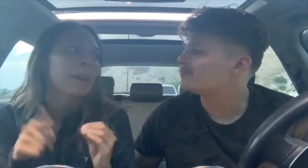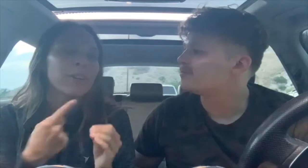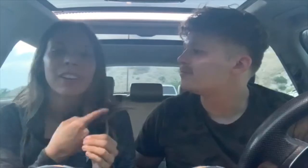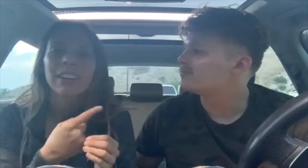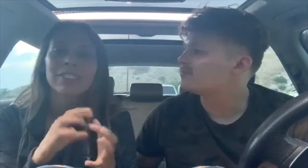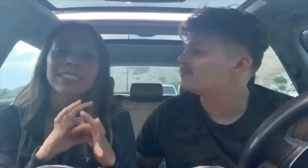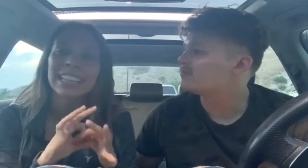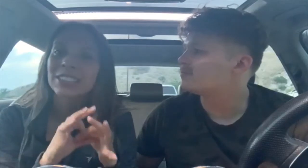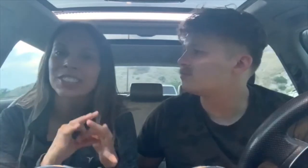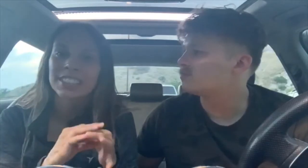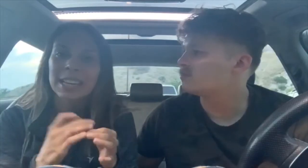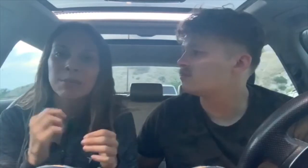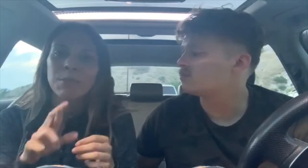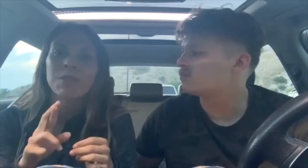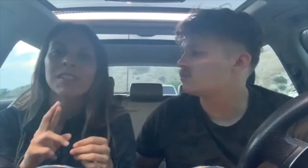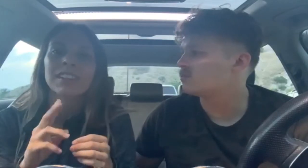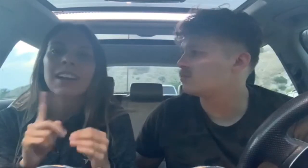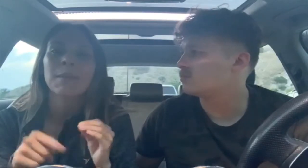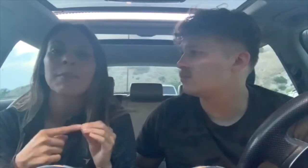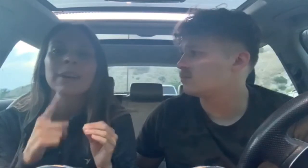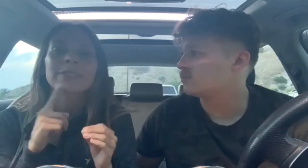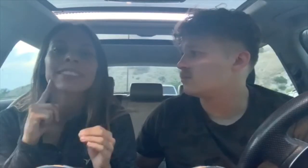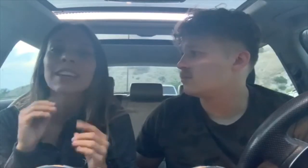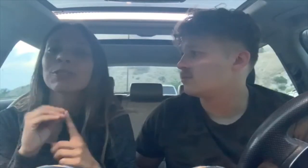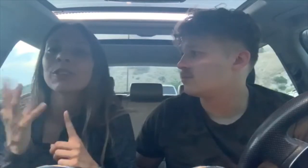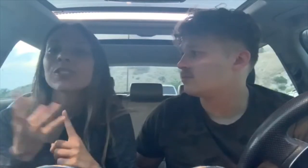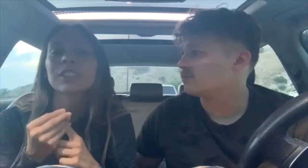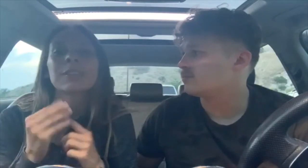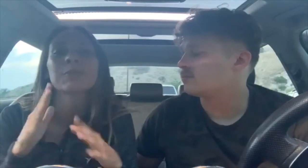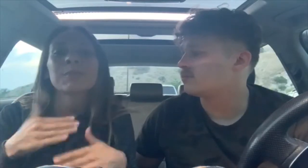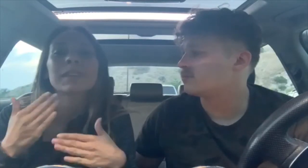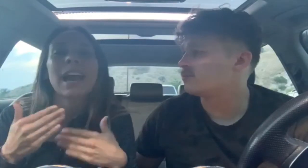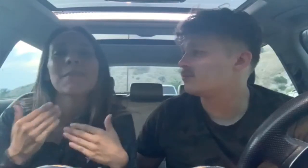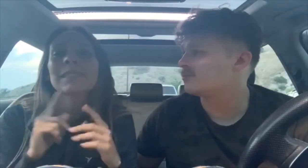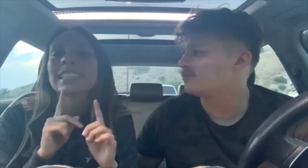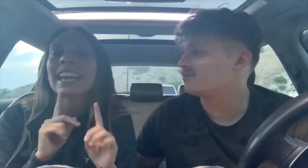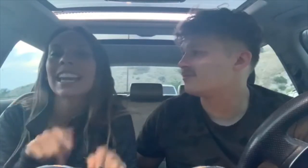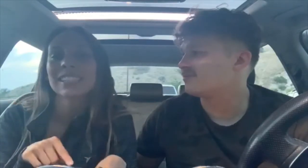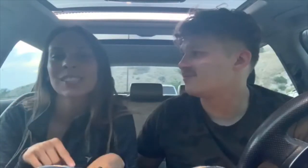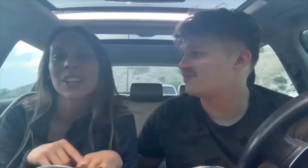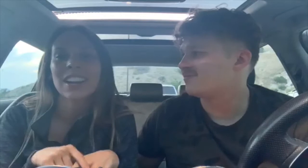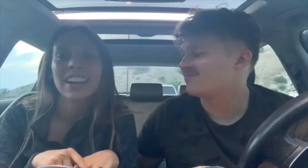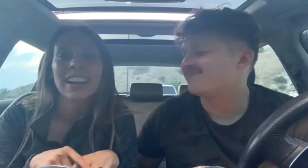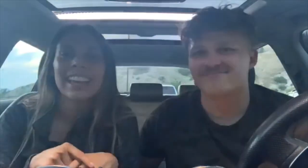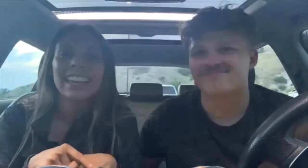About our relationship, or about deaf culture We're happy to answer them!